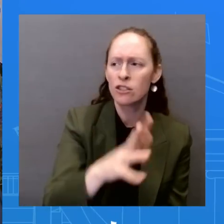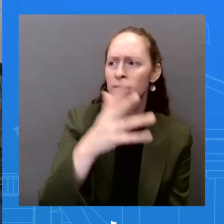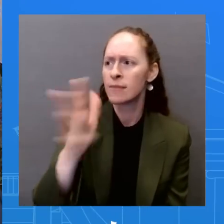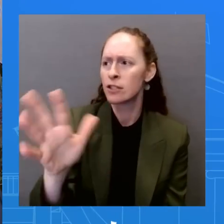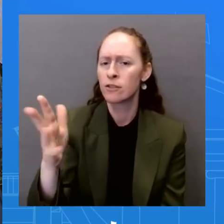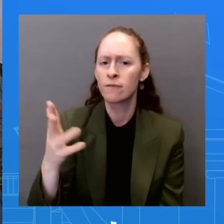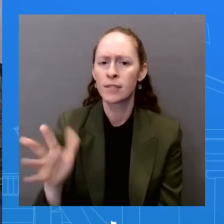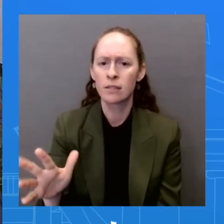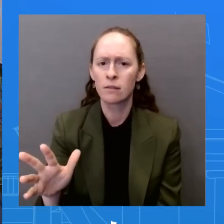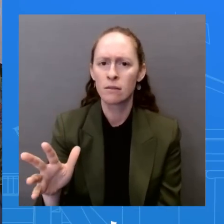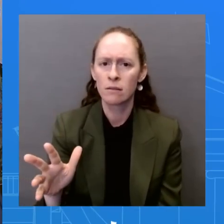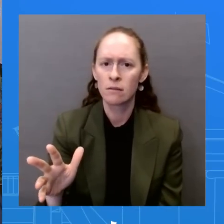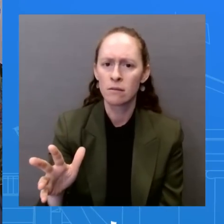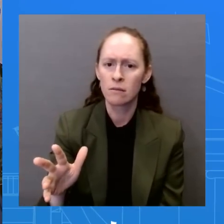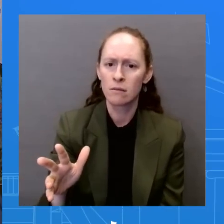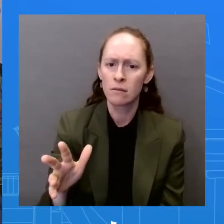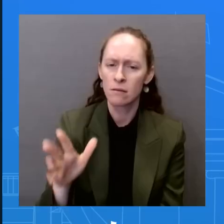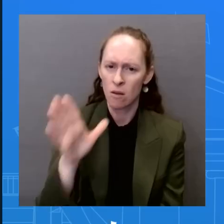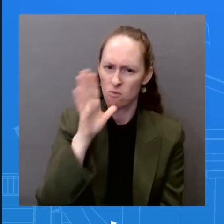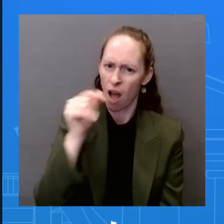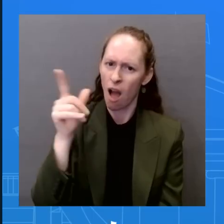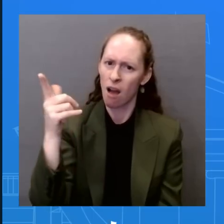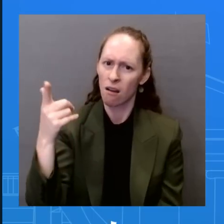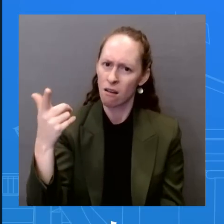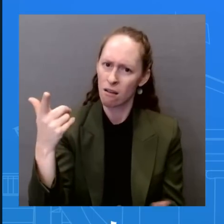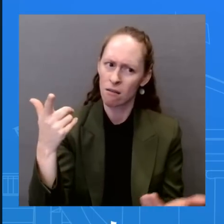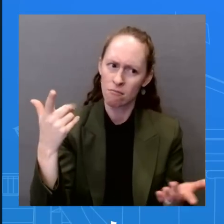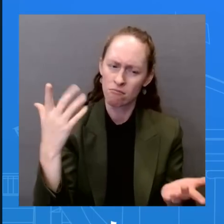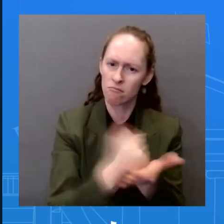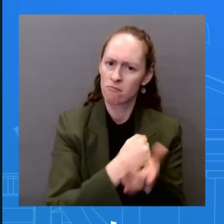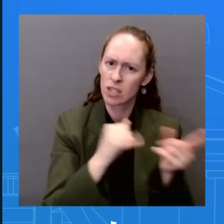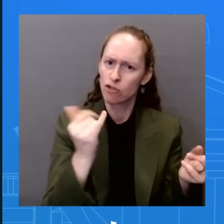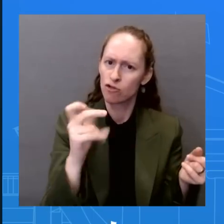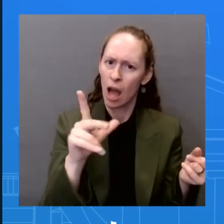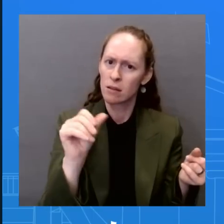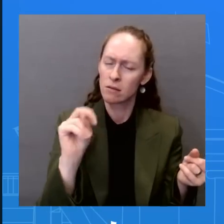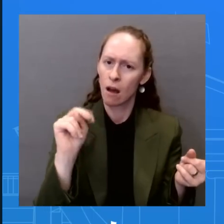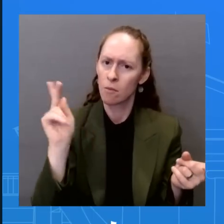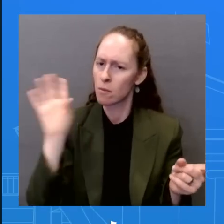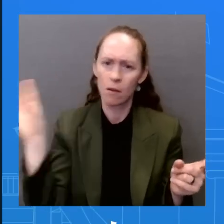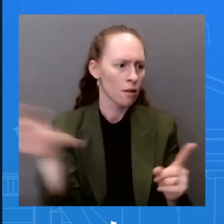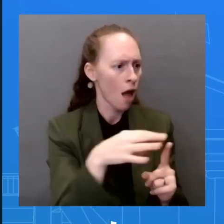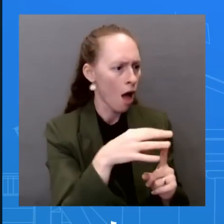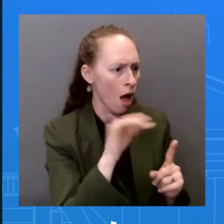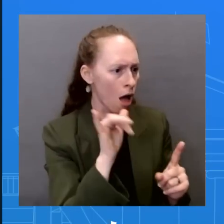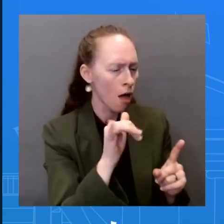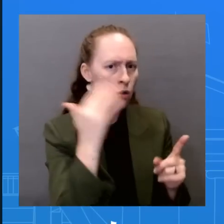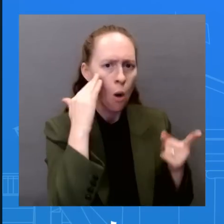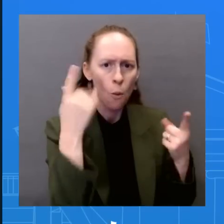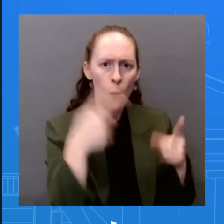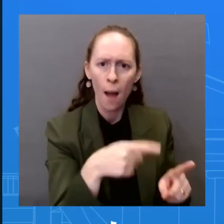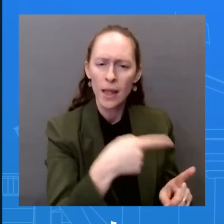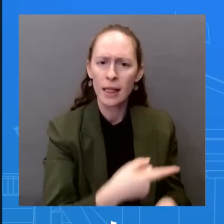to focus the nation's attention on it? Ms. Jean-Pierre: I would say, Steven, that he has used the power of the -- of the presidency to focus on this particular issue.